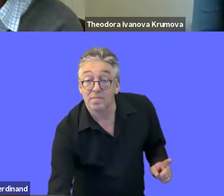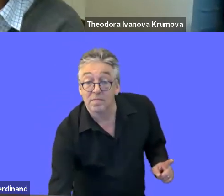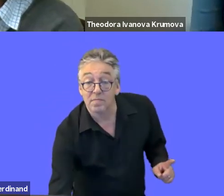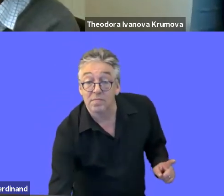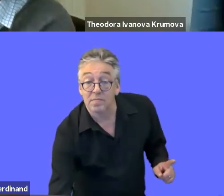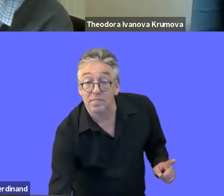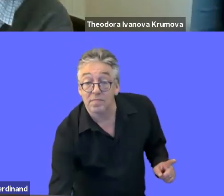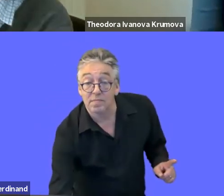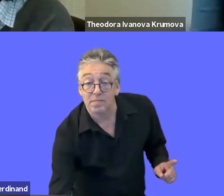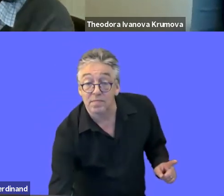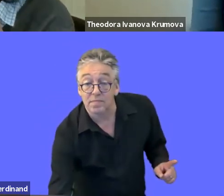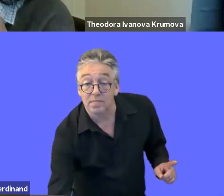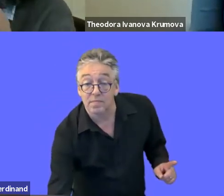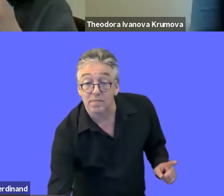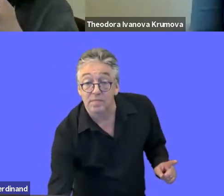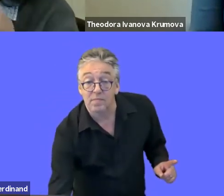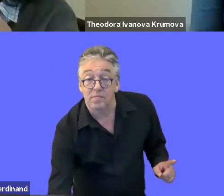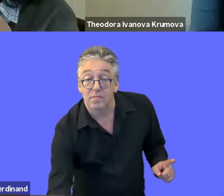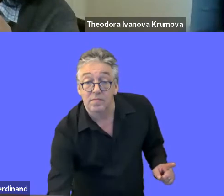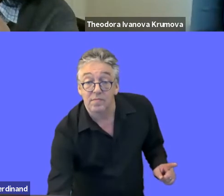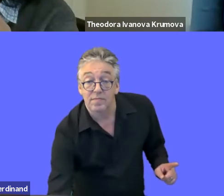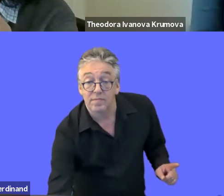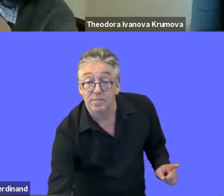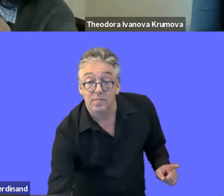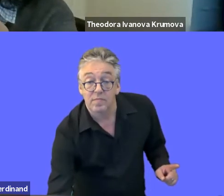A very important rule is that all available domestic remedies,